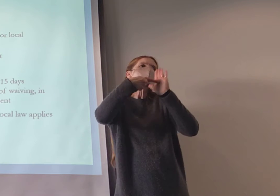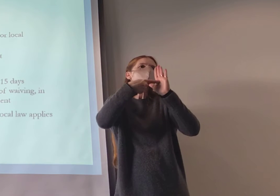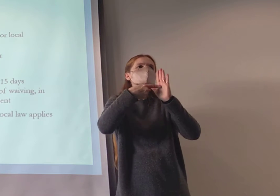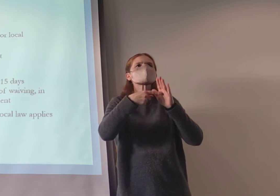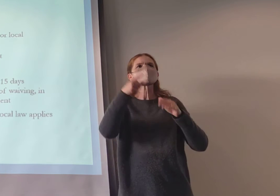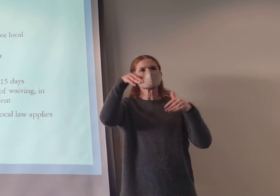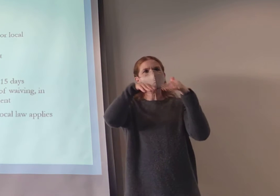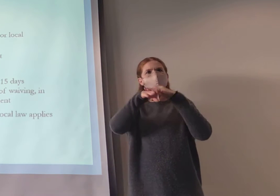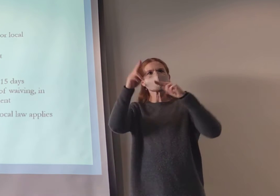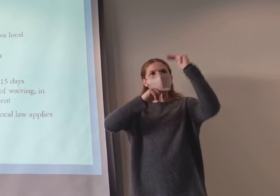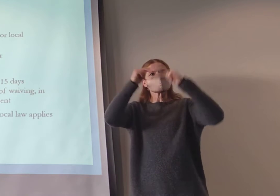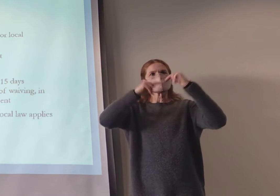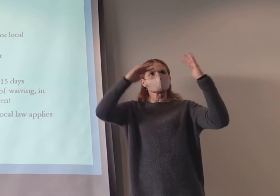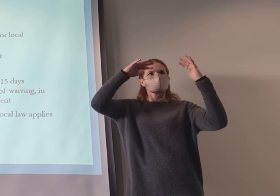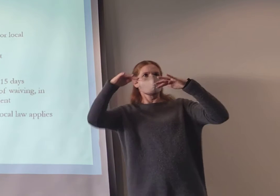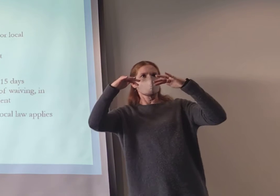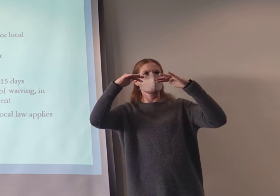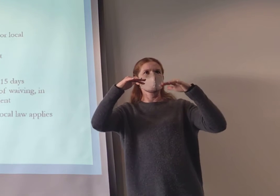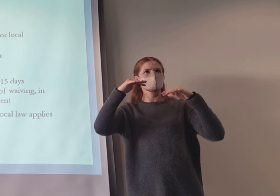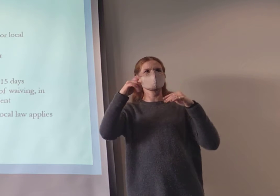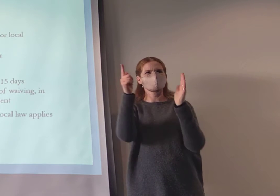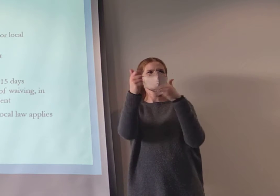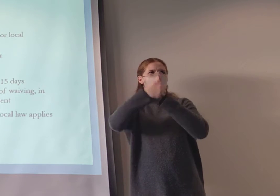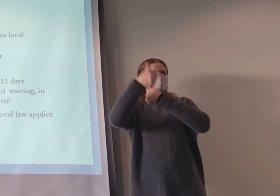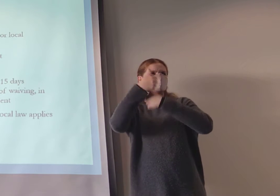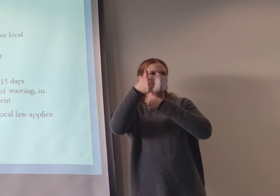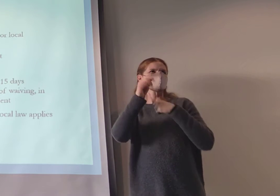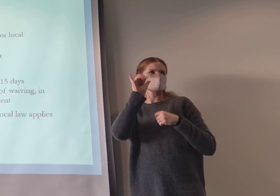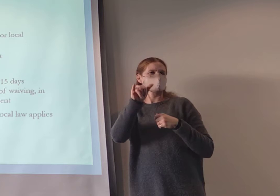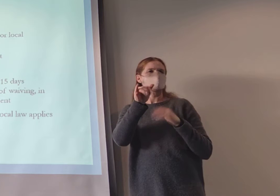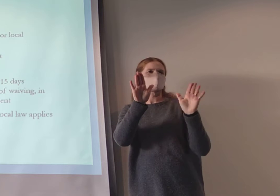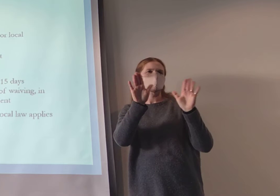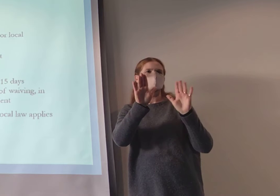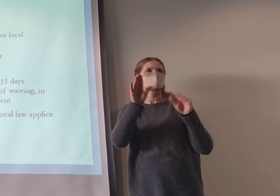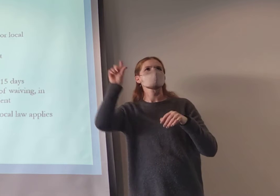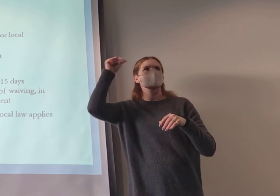Or the owner intends to substantially remodel the unit.